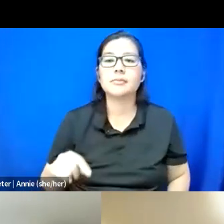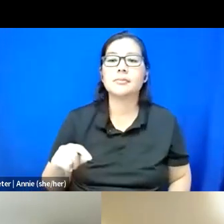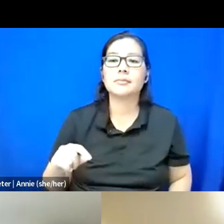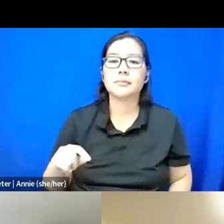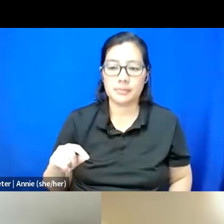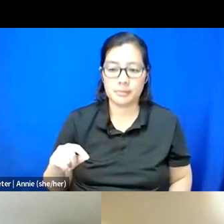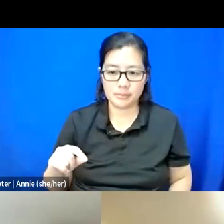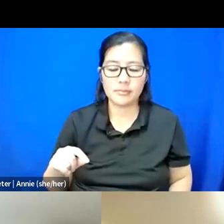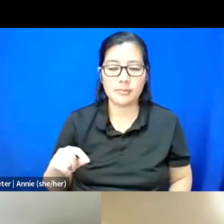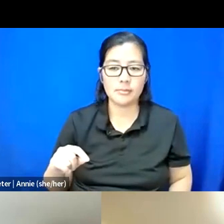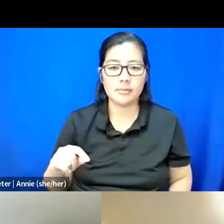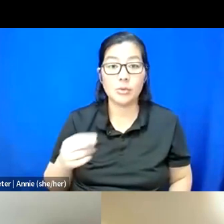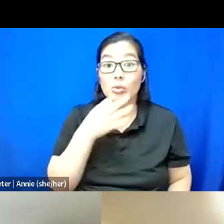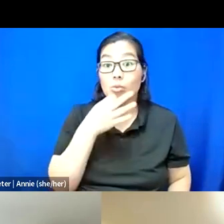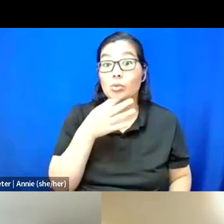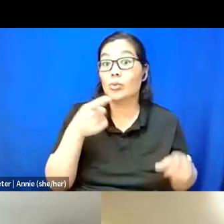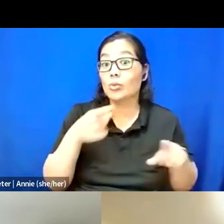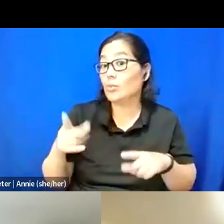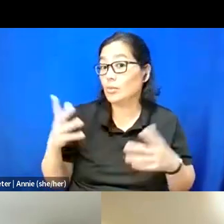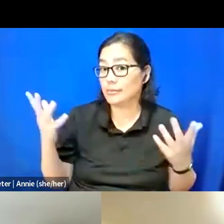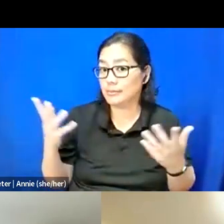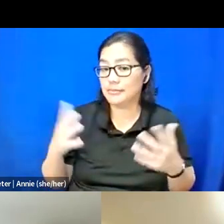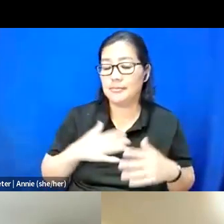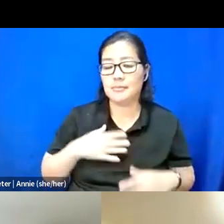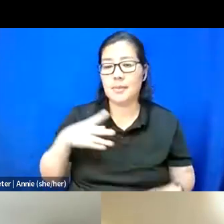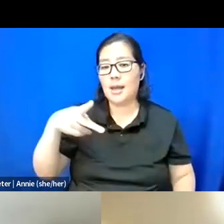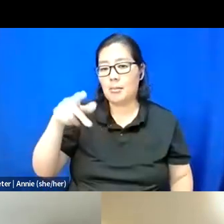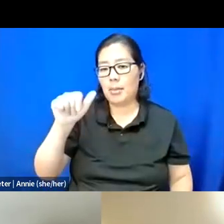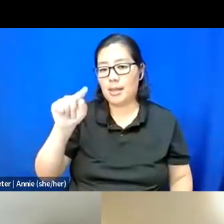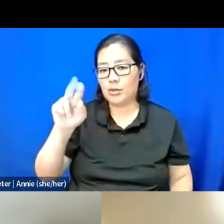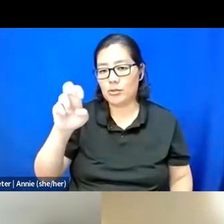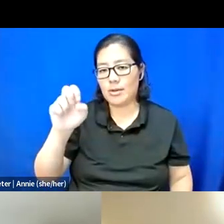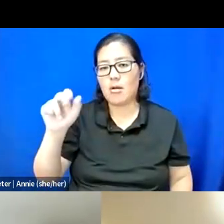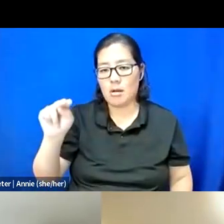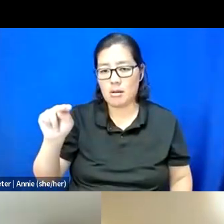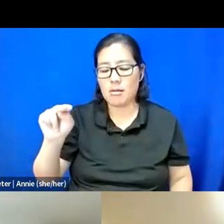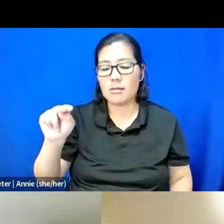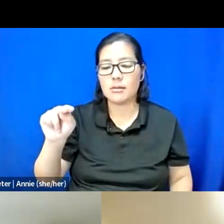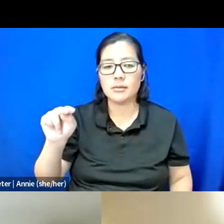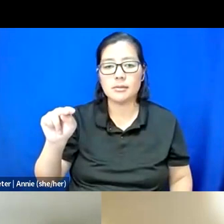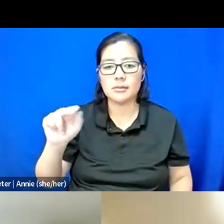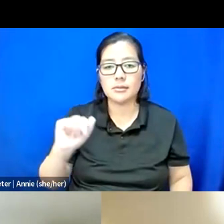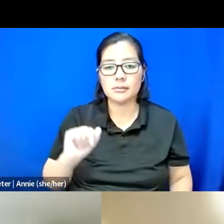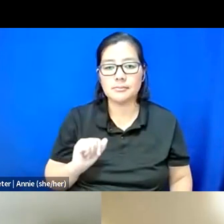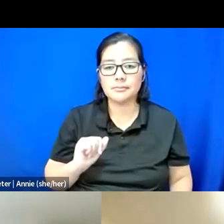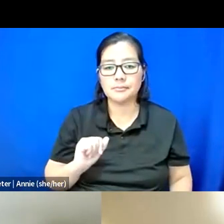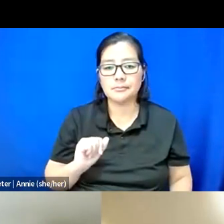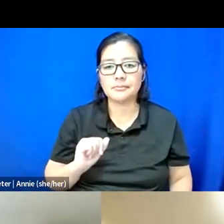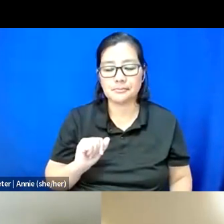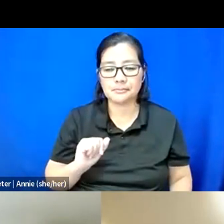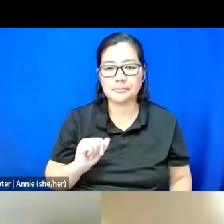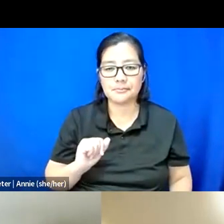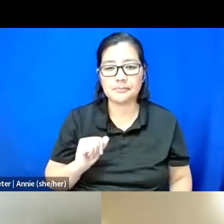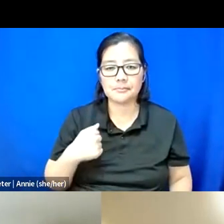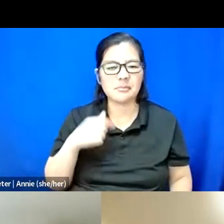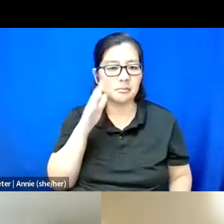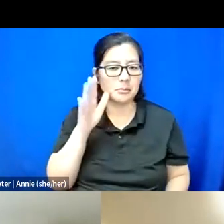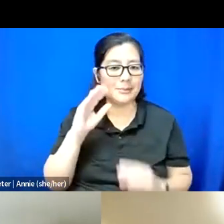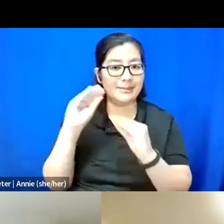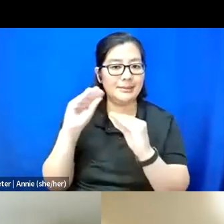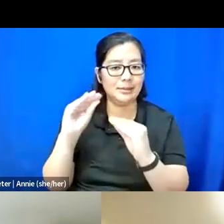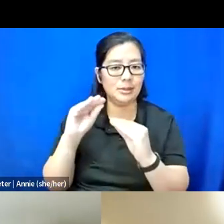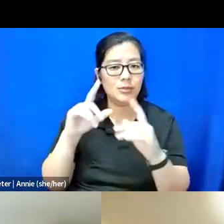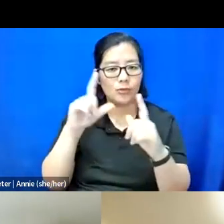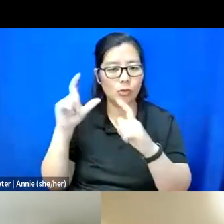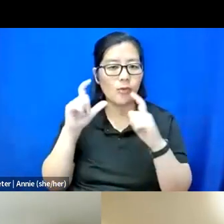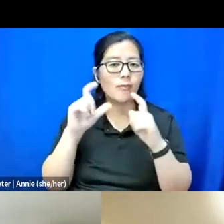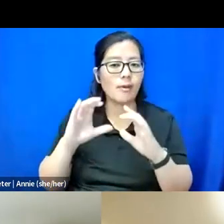Coming soon will be my Patreon where I will be teaching photography classes